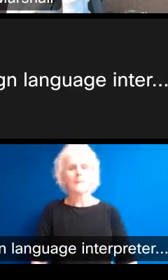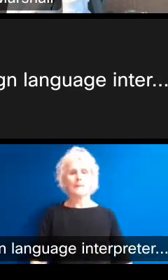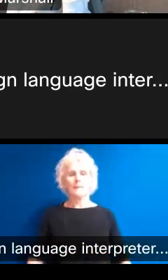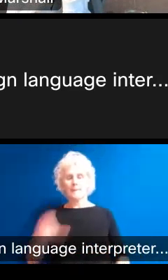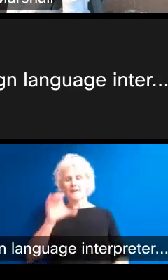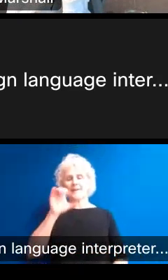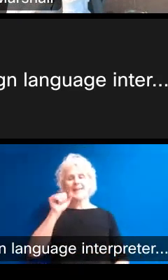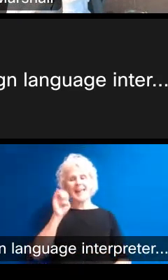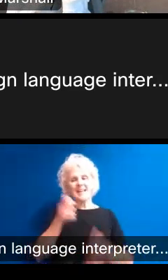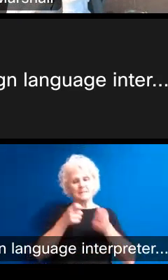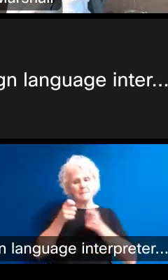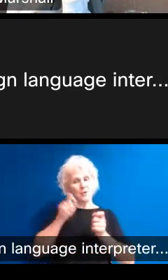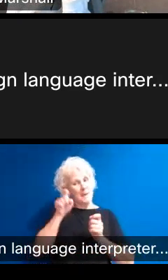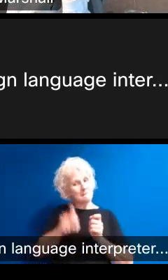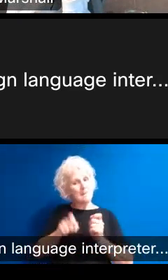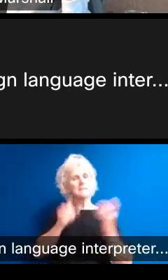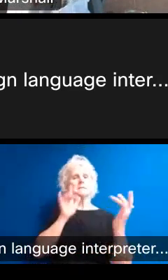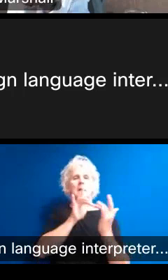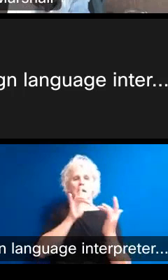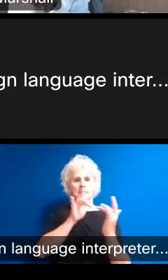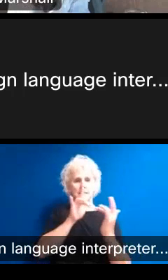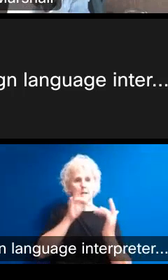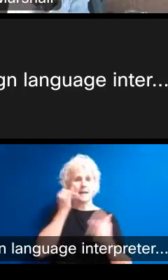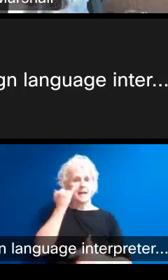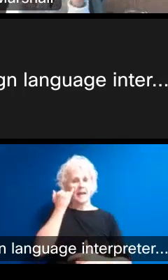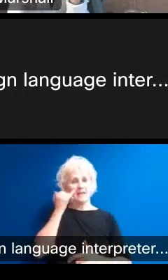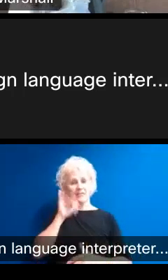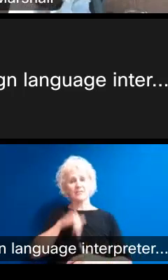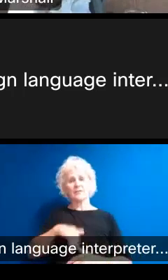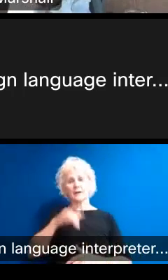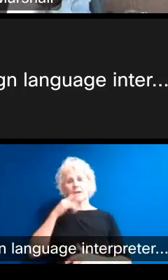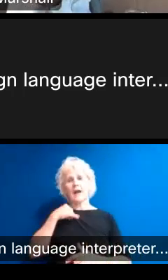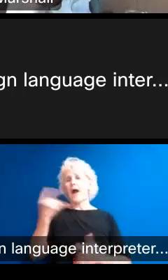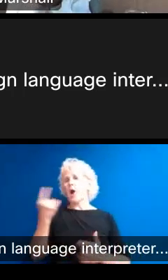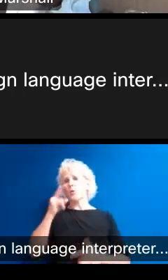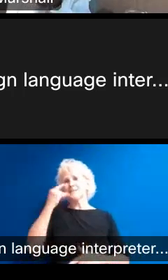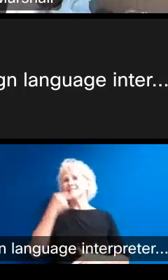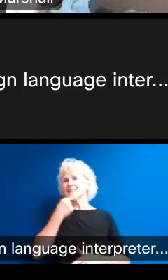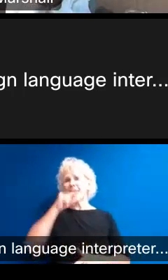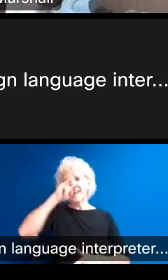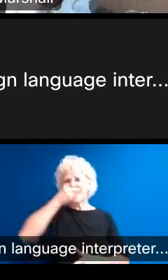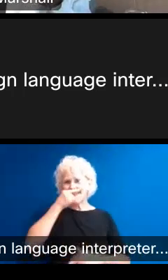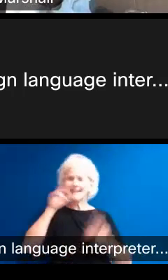the kid, if the child is hospitalized. And pardon me, I always say kid. Sorry about that. Sometimes